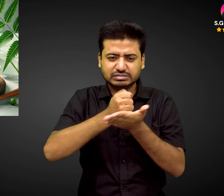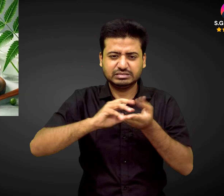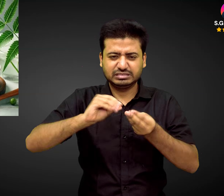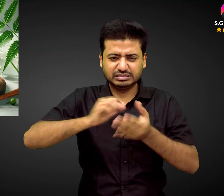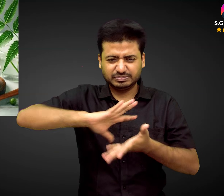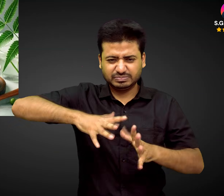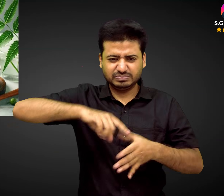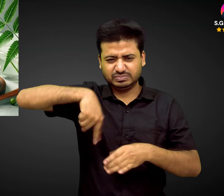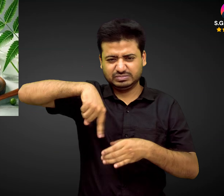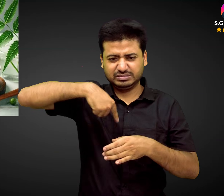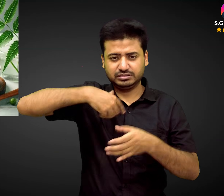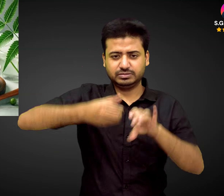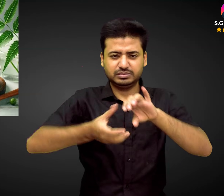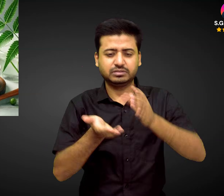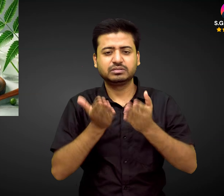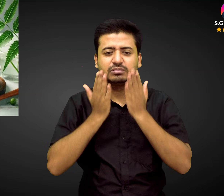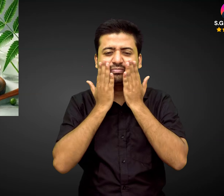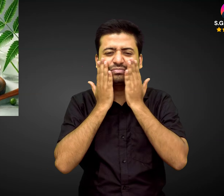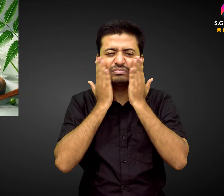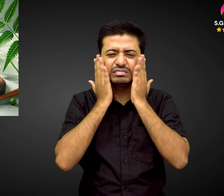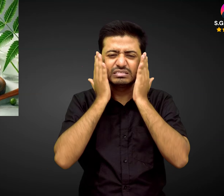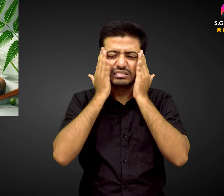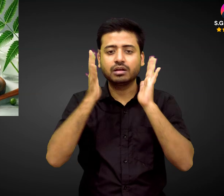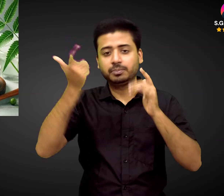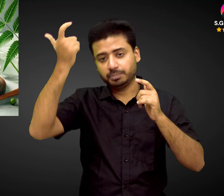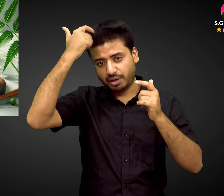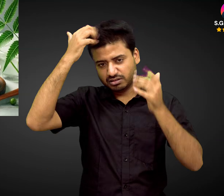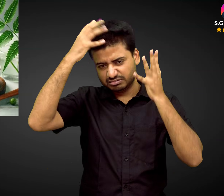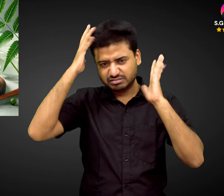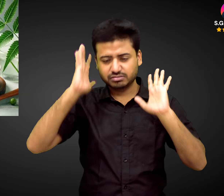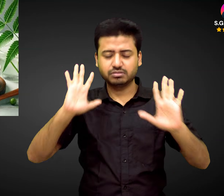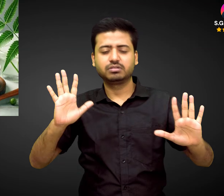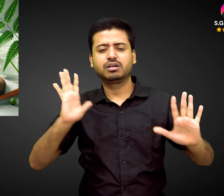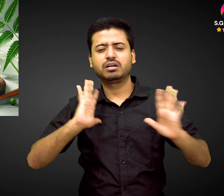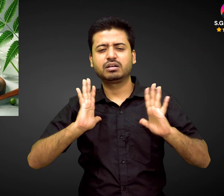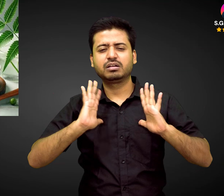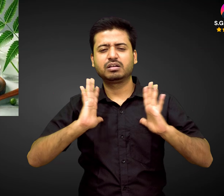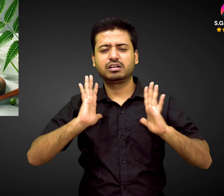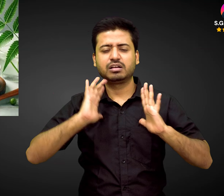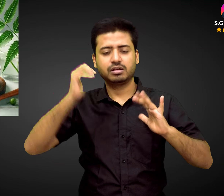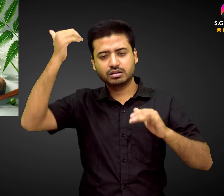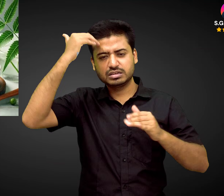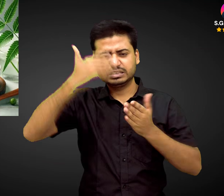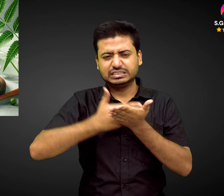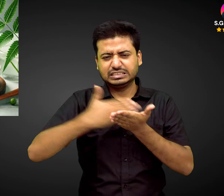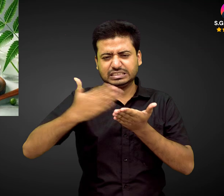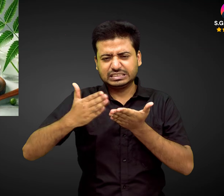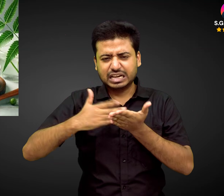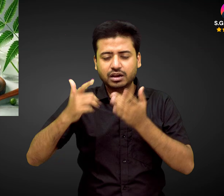Using fresh gel directly from the plant guarantees maximum potency without artificial preservatives.